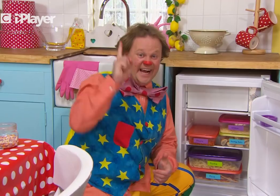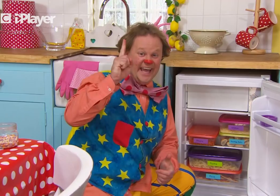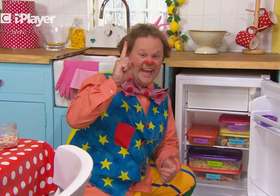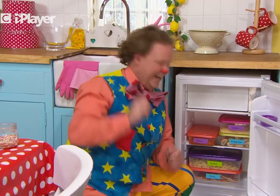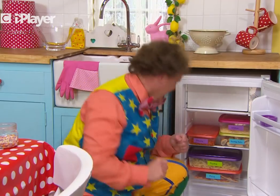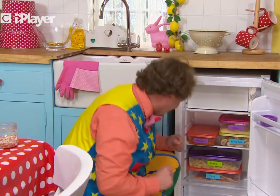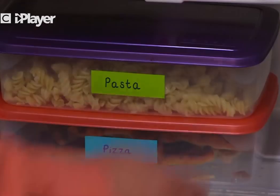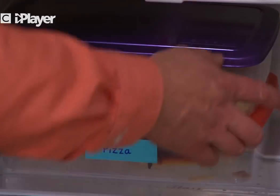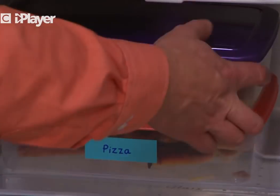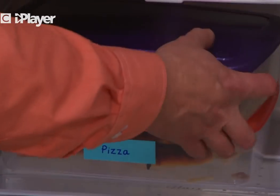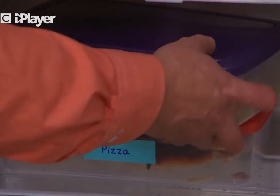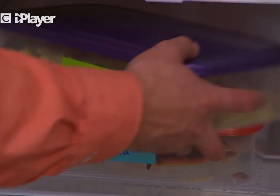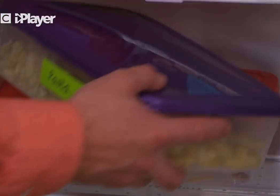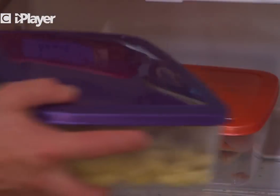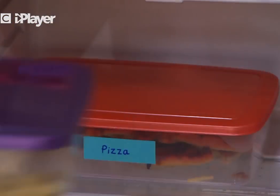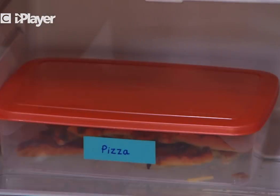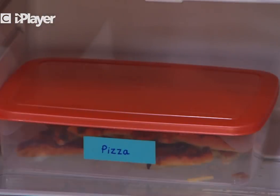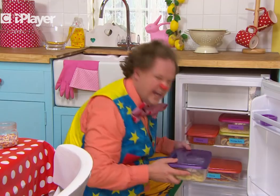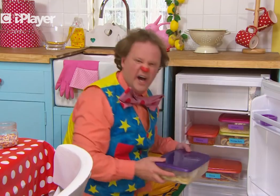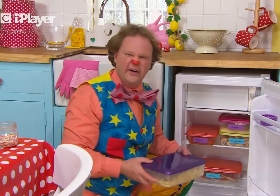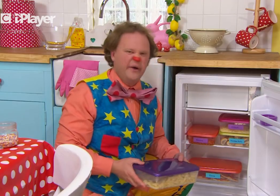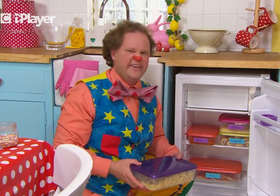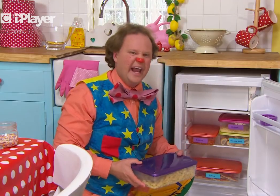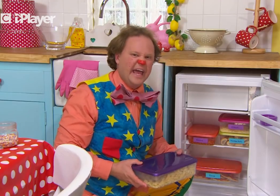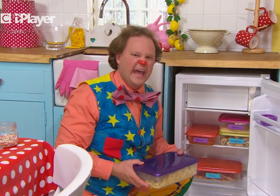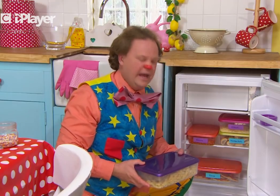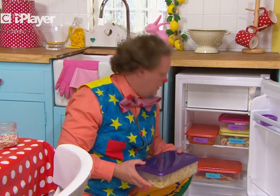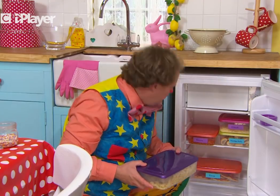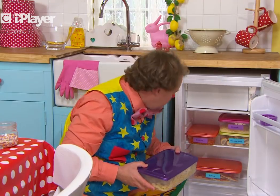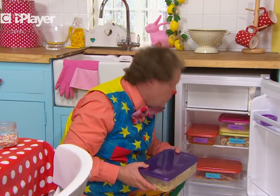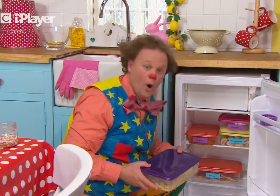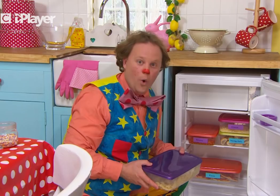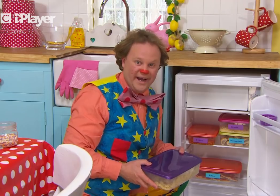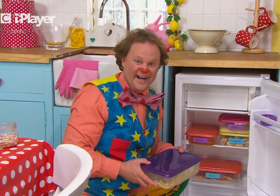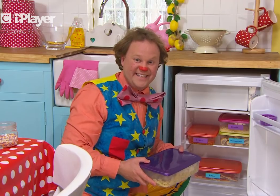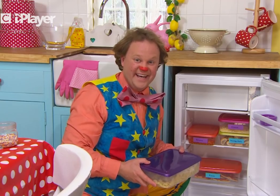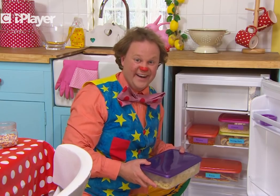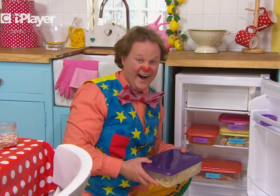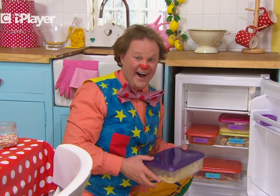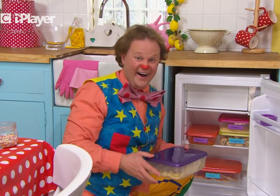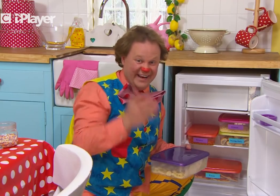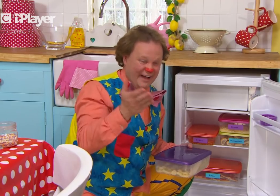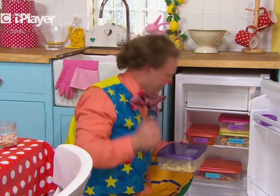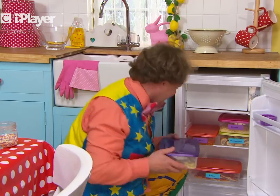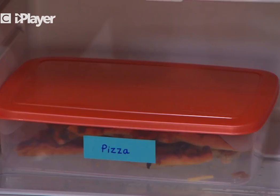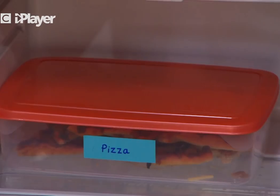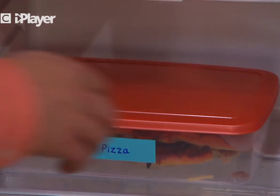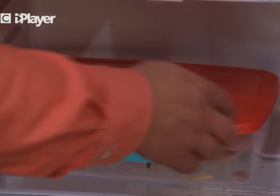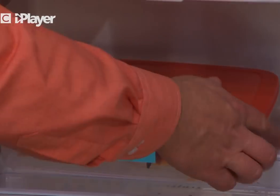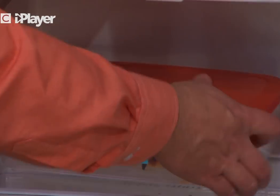jelly what do we got here no no jelly custard custard oh we love custard aren't we